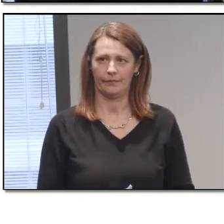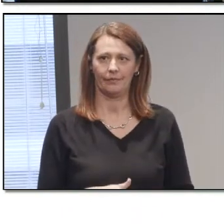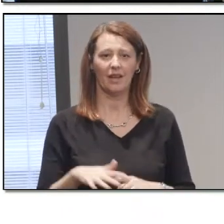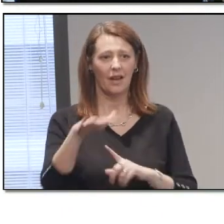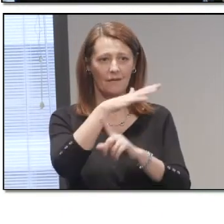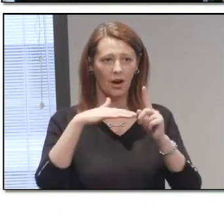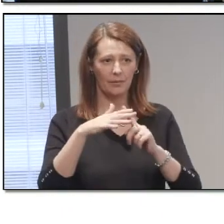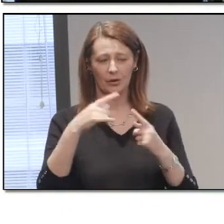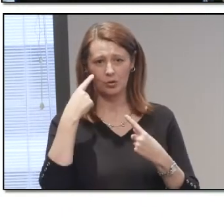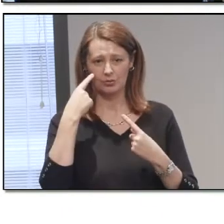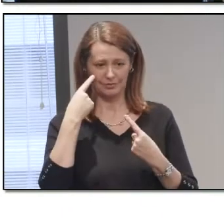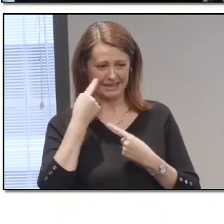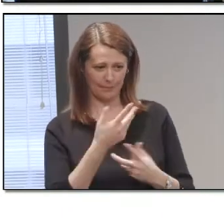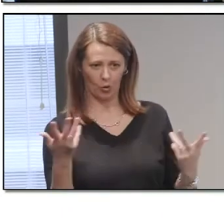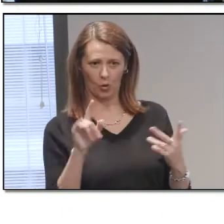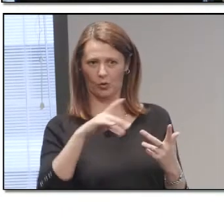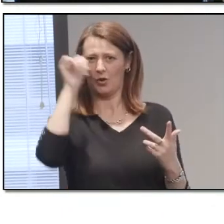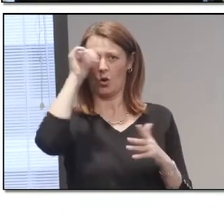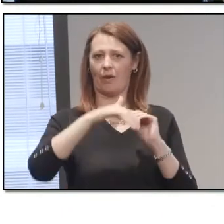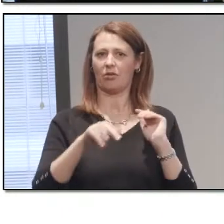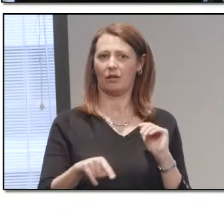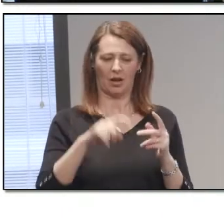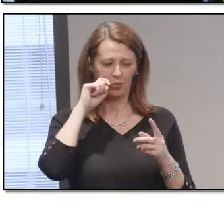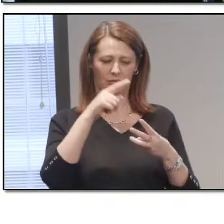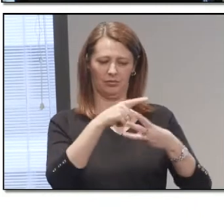do we actually know about them and I m going to talk about three main ones. Air pollution,